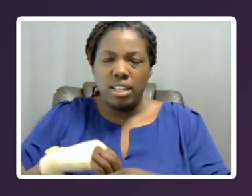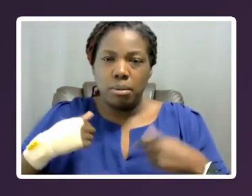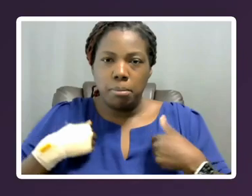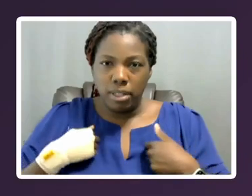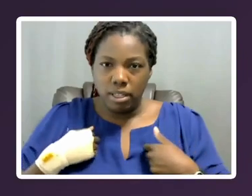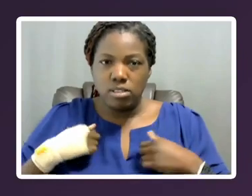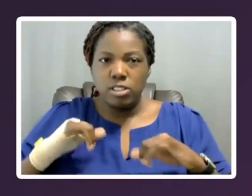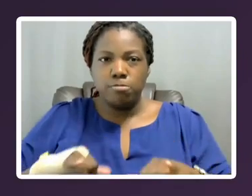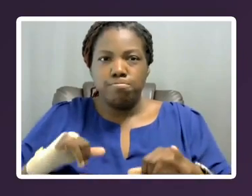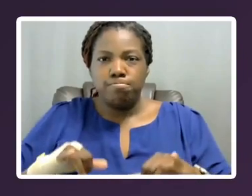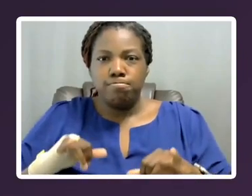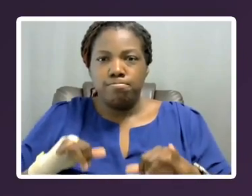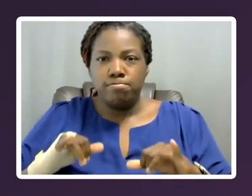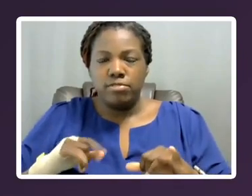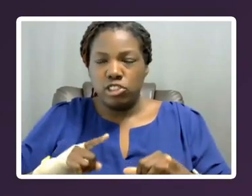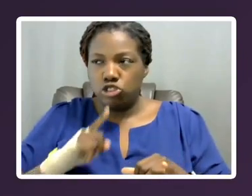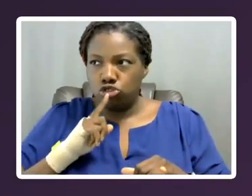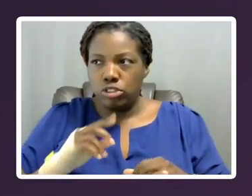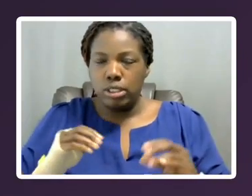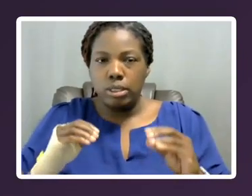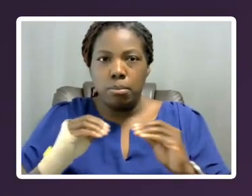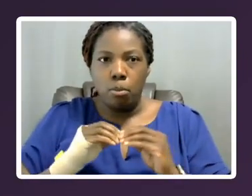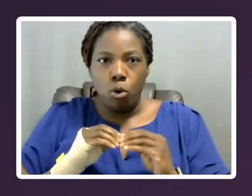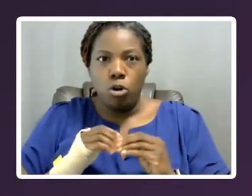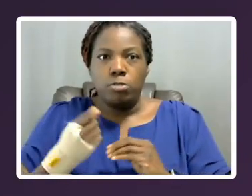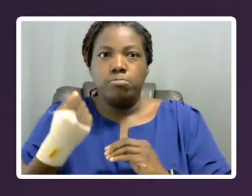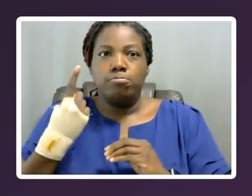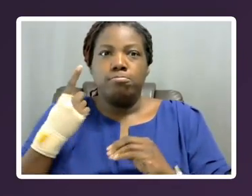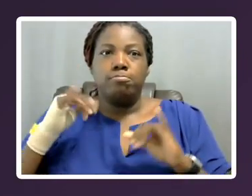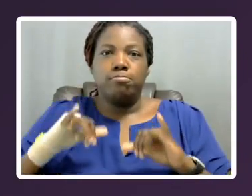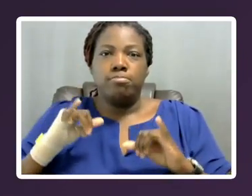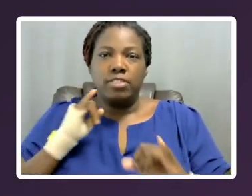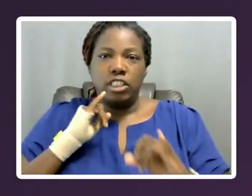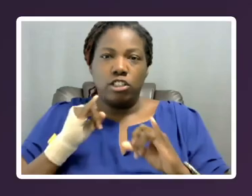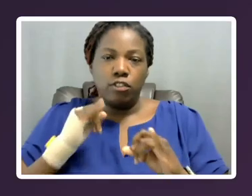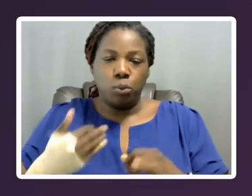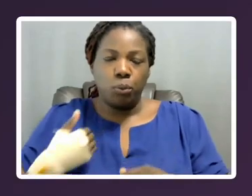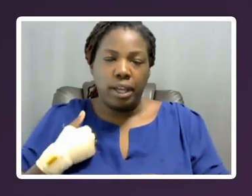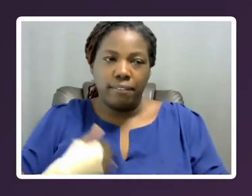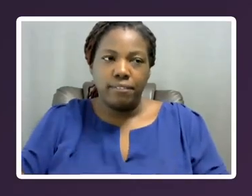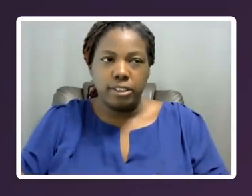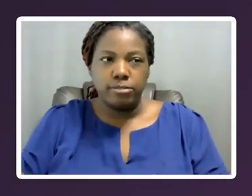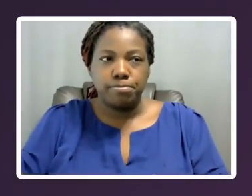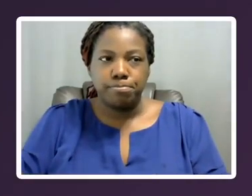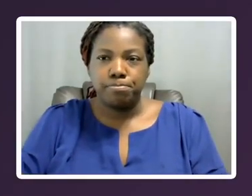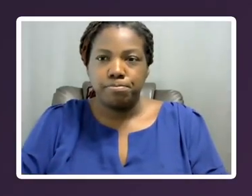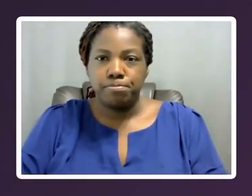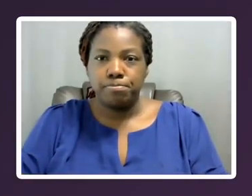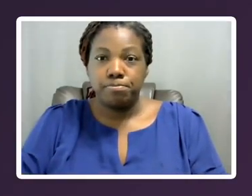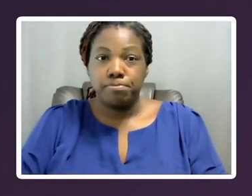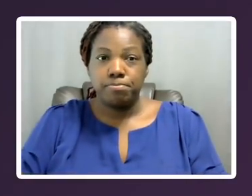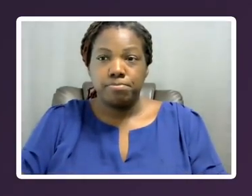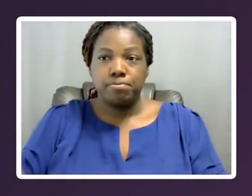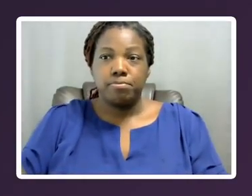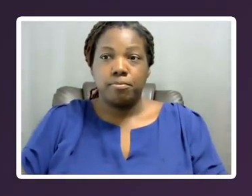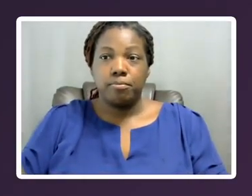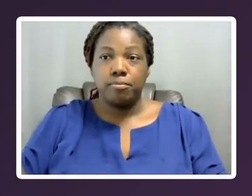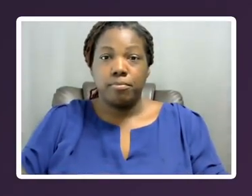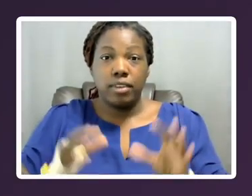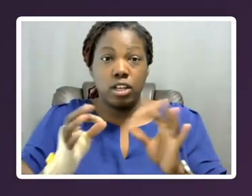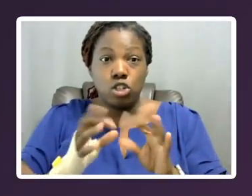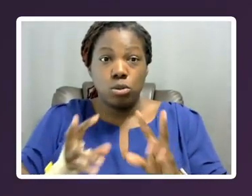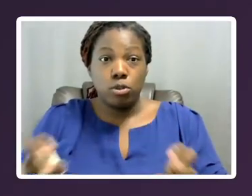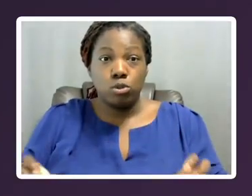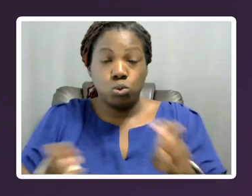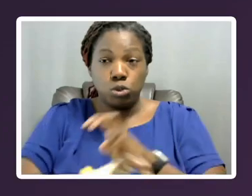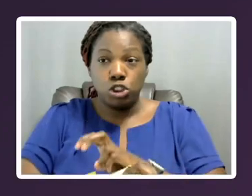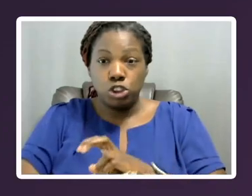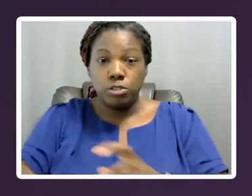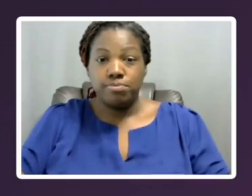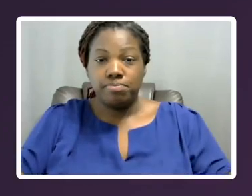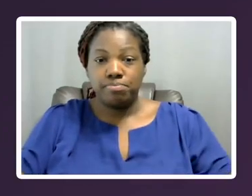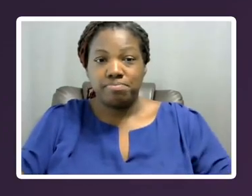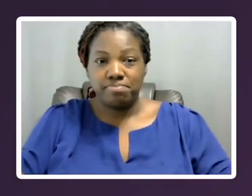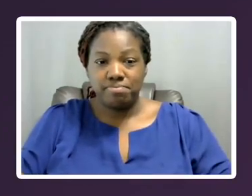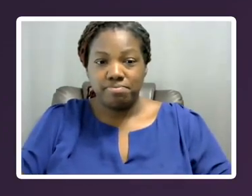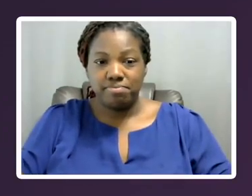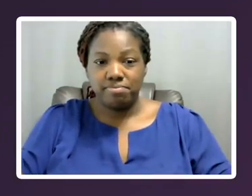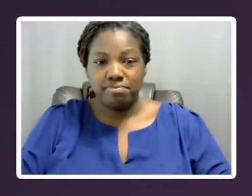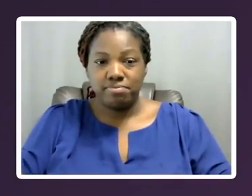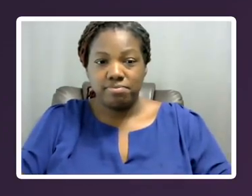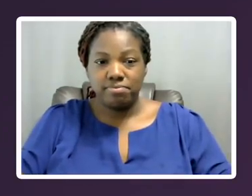eye-opening interviewer selection that we had. And I guess also seeing my students kind of transform